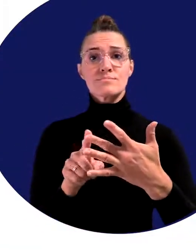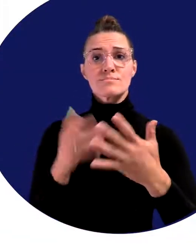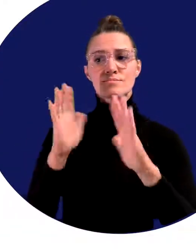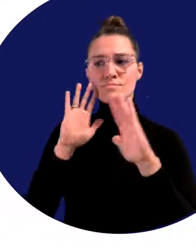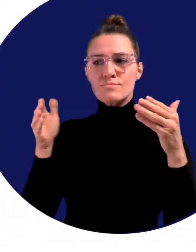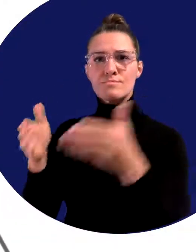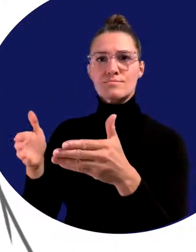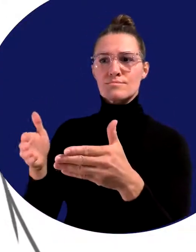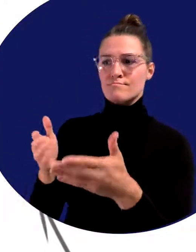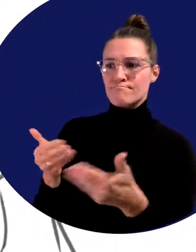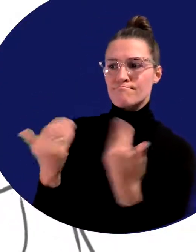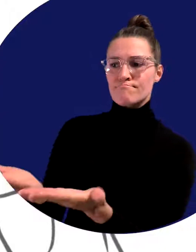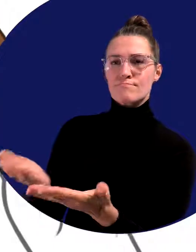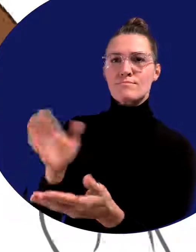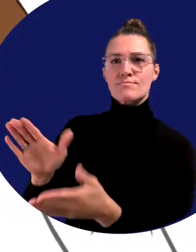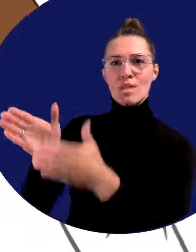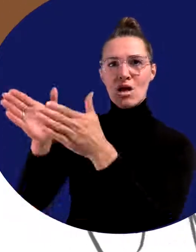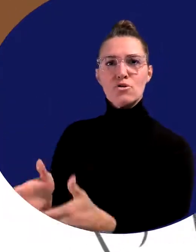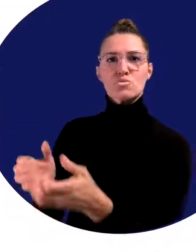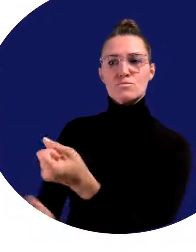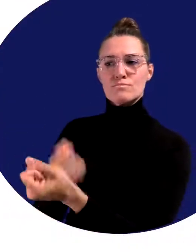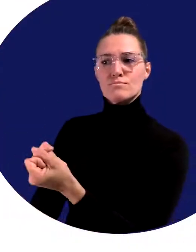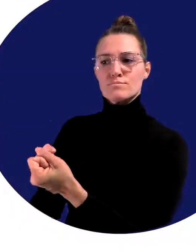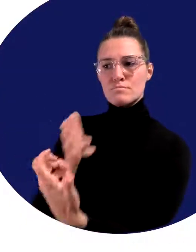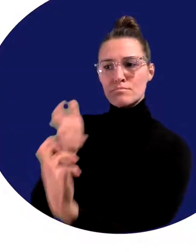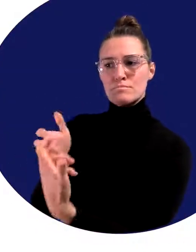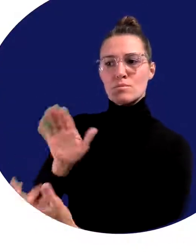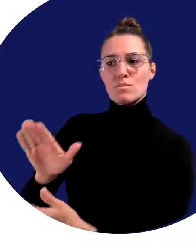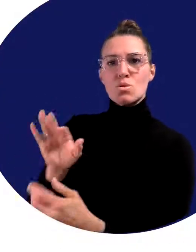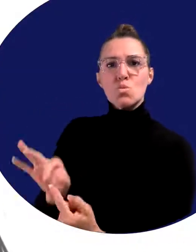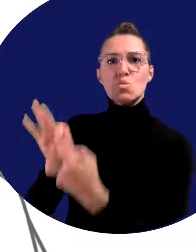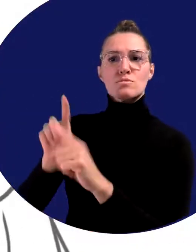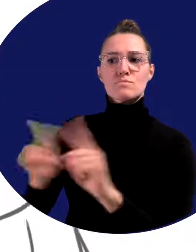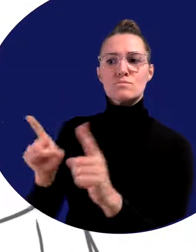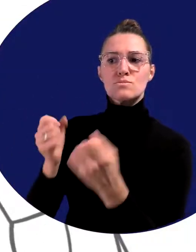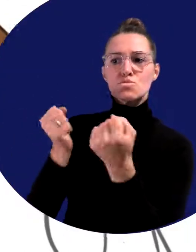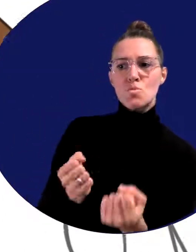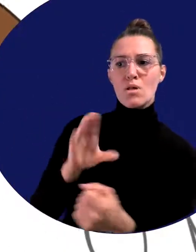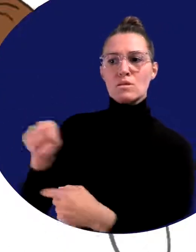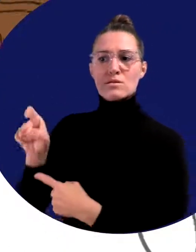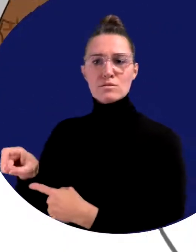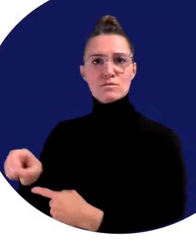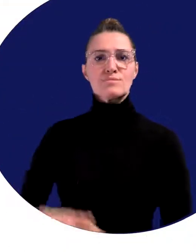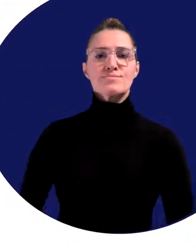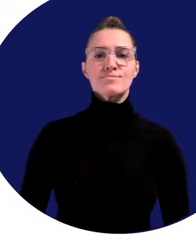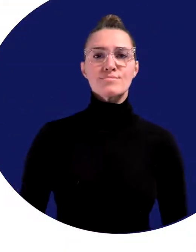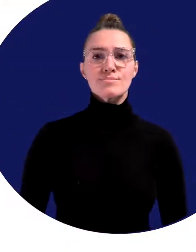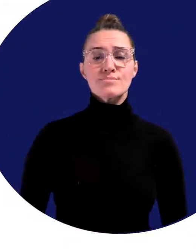Guiding Principle #3 Provide individualized support that meets the unique strengths and needs of each youth.